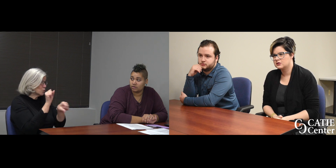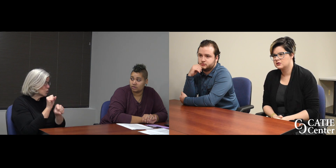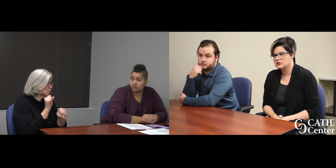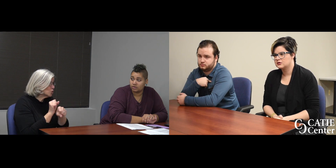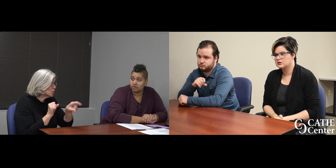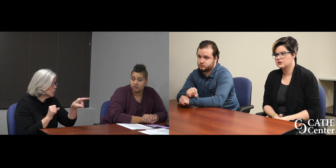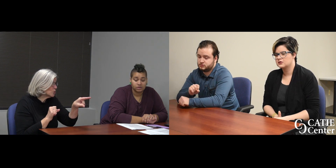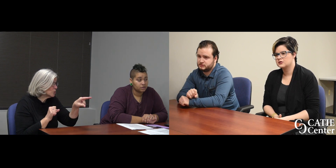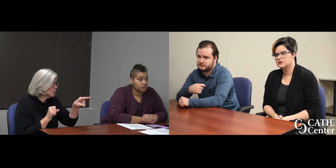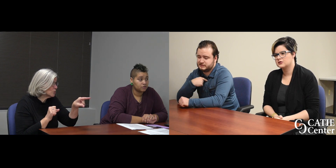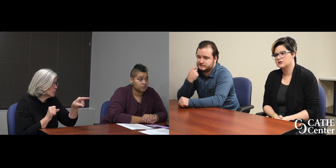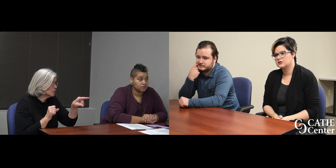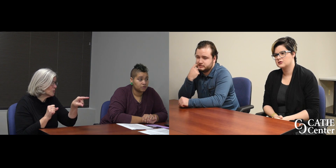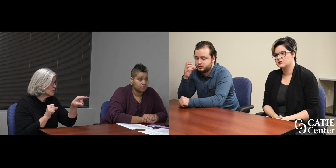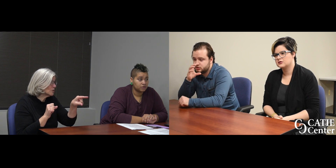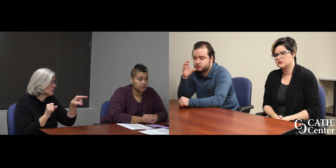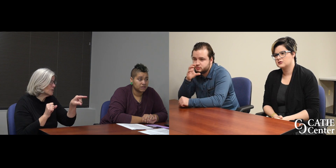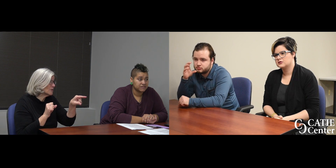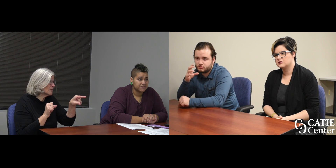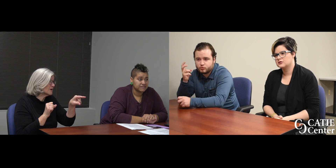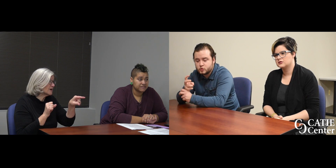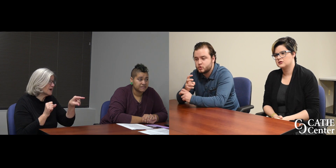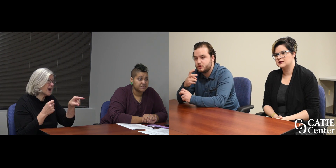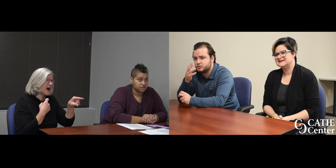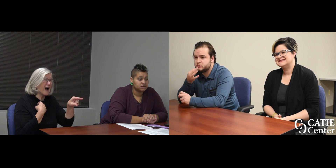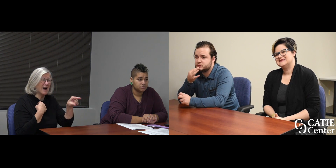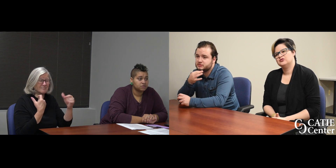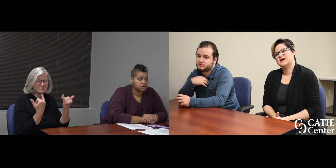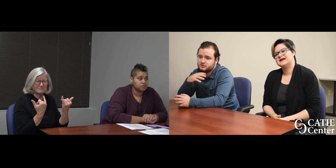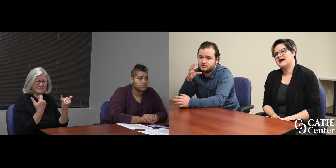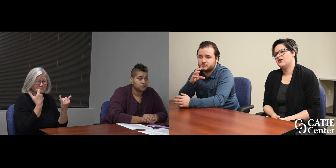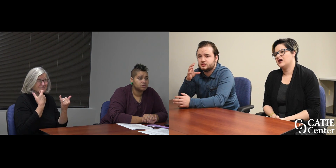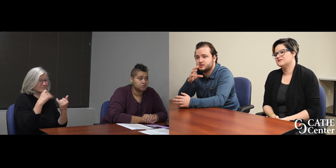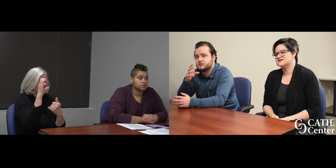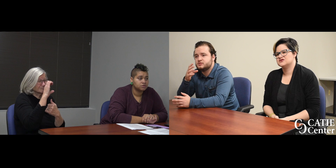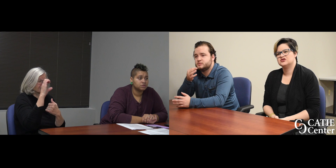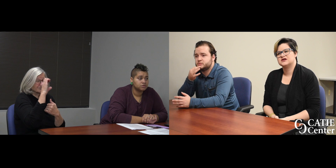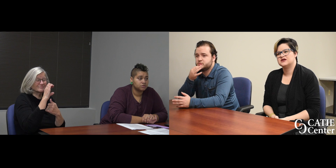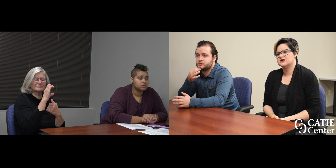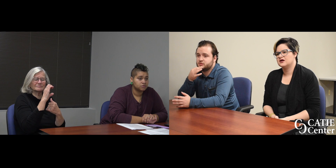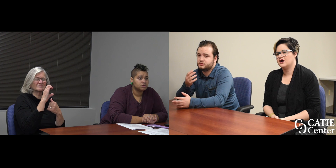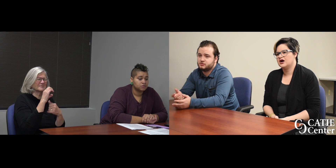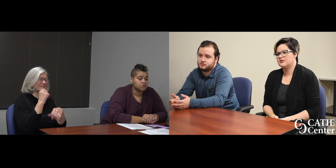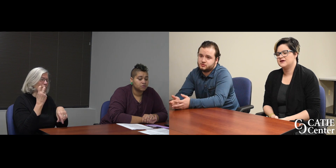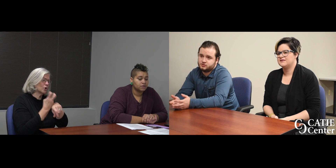I: Right now I'm still looking